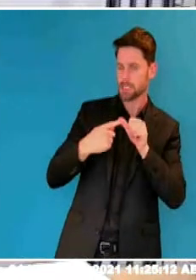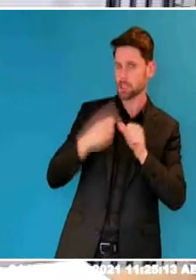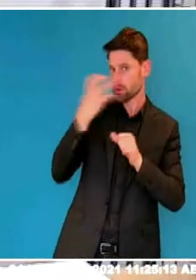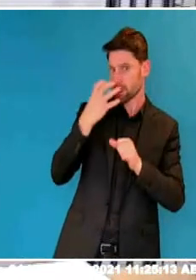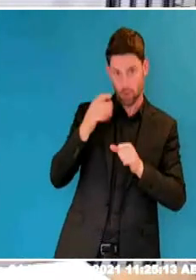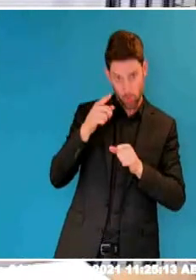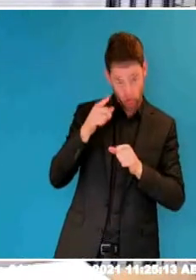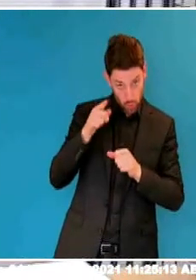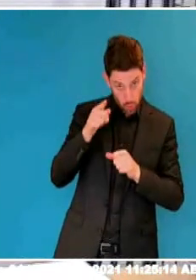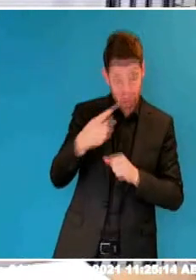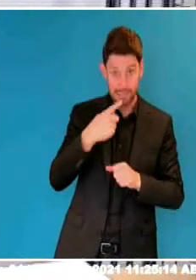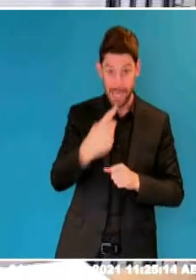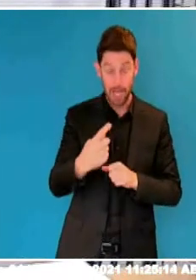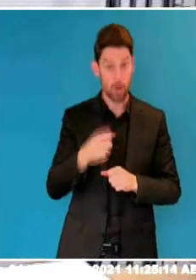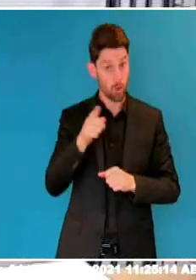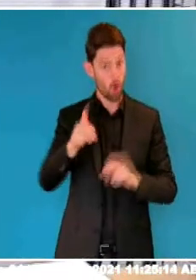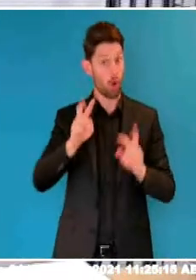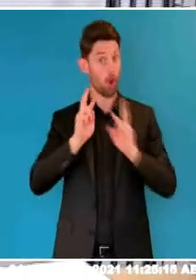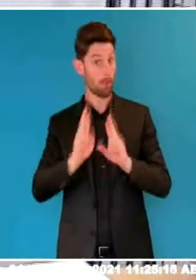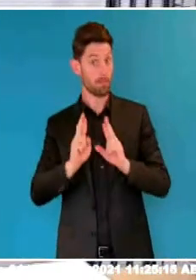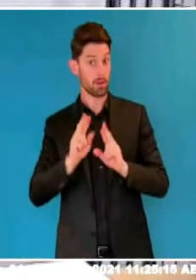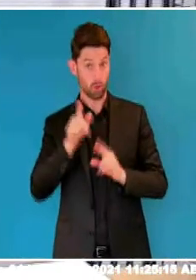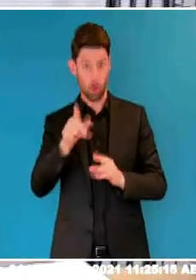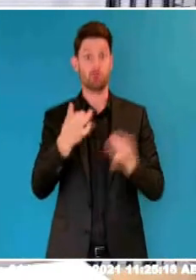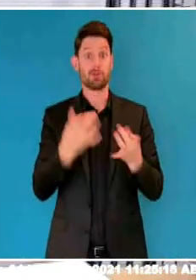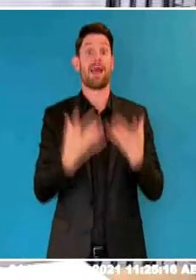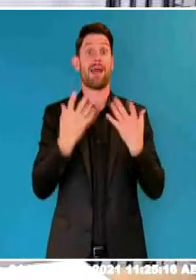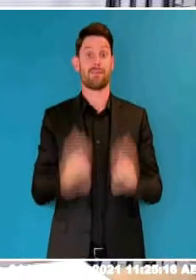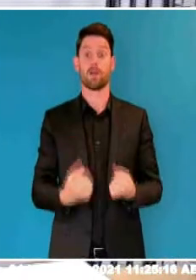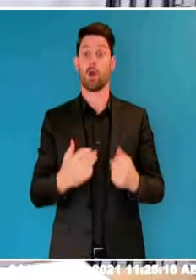Are you indicating that you think you've already got more than 1.4 per cent and you